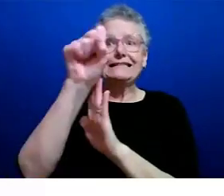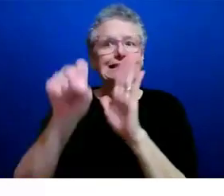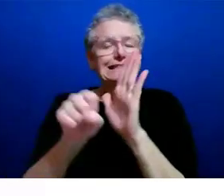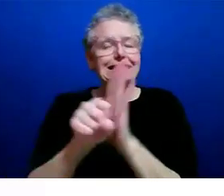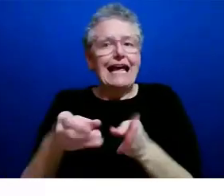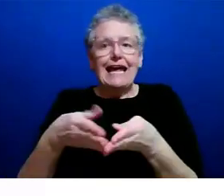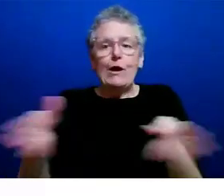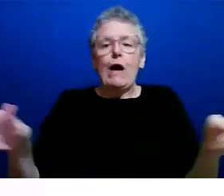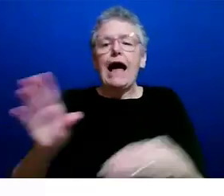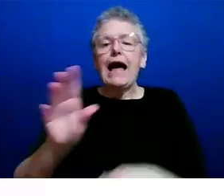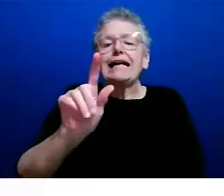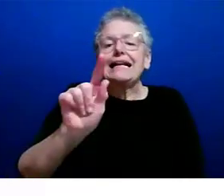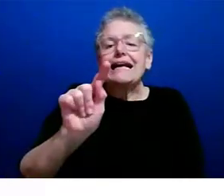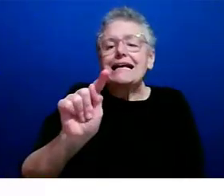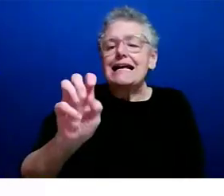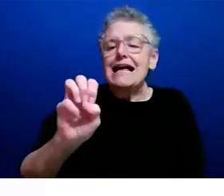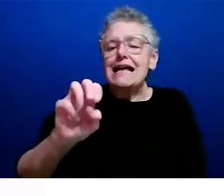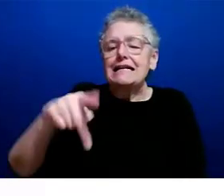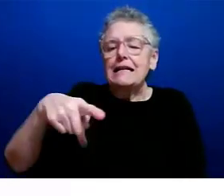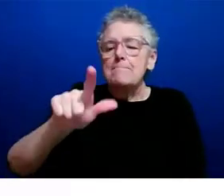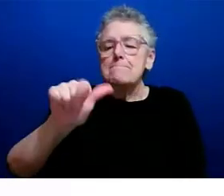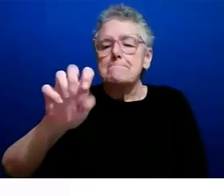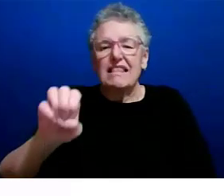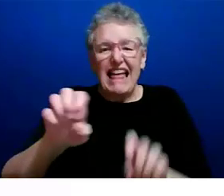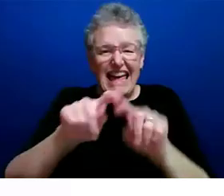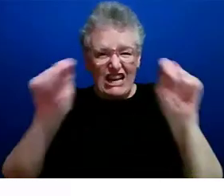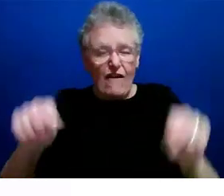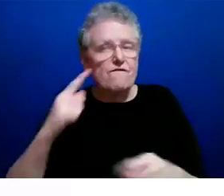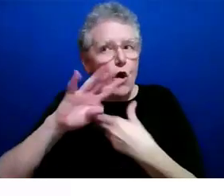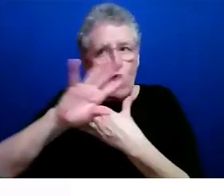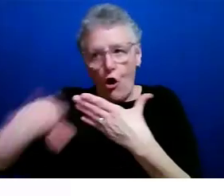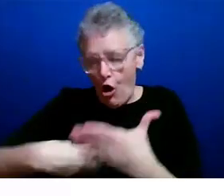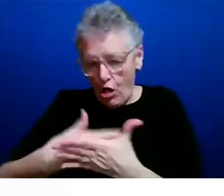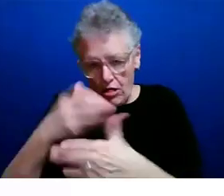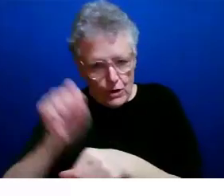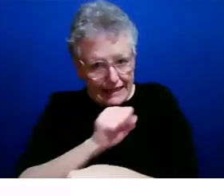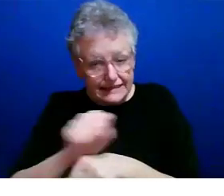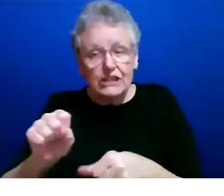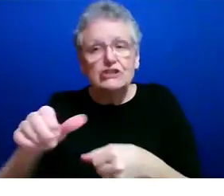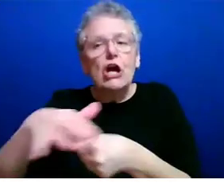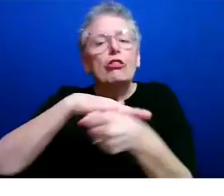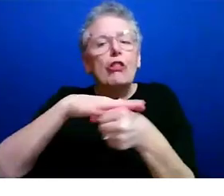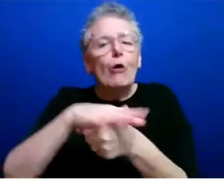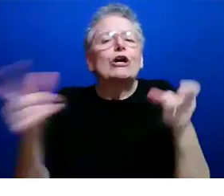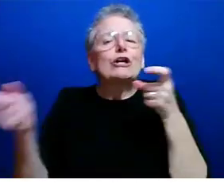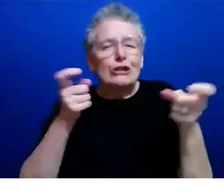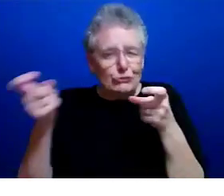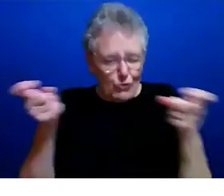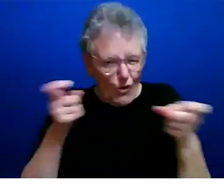for all practices. Local control within our State allows districts to meet student needs